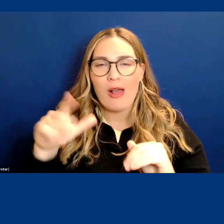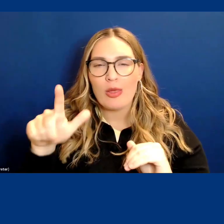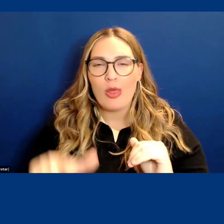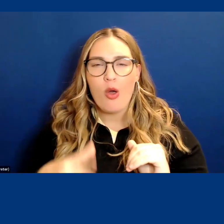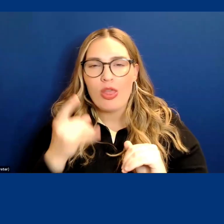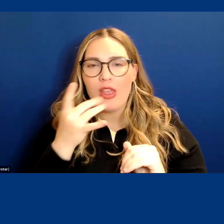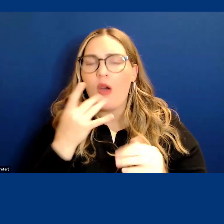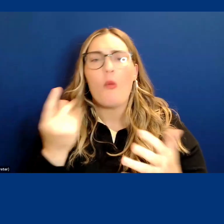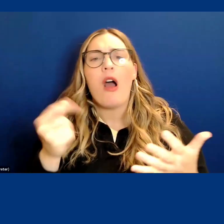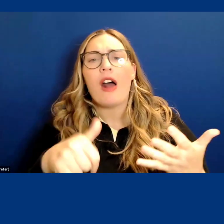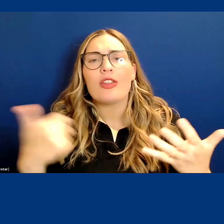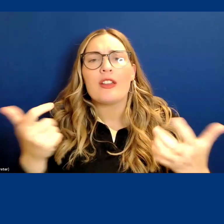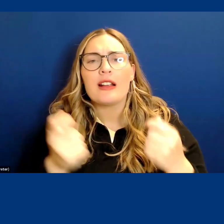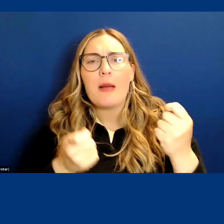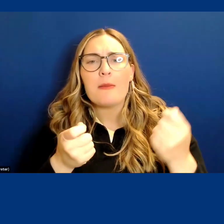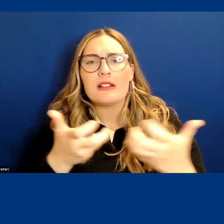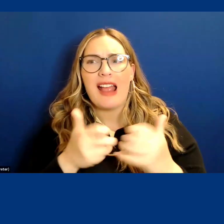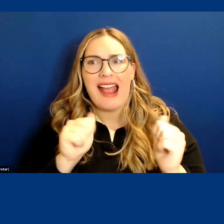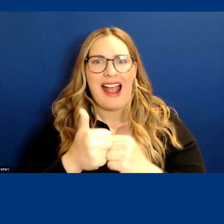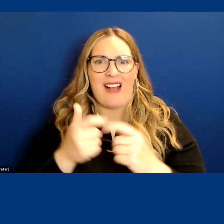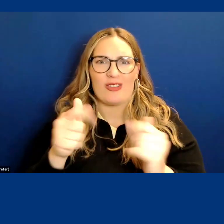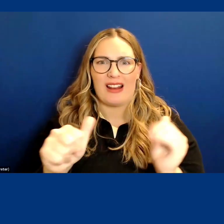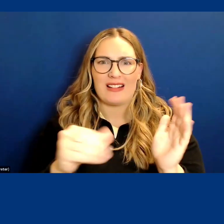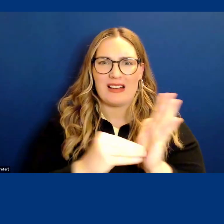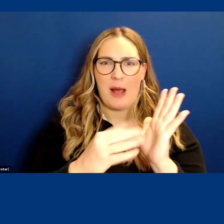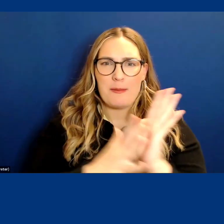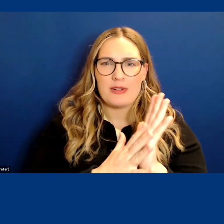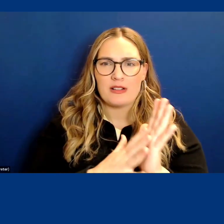those requests be documented. Oftentimes when i